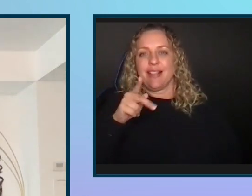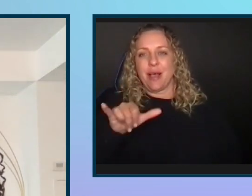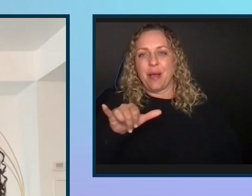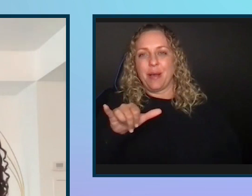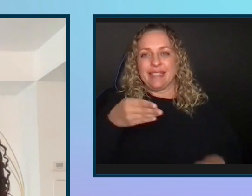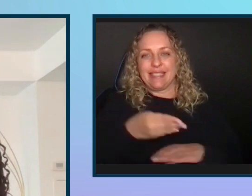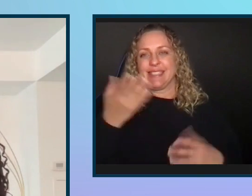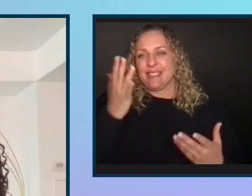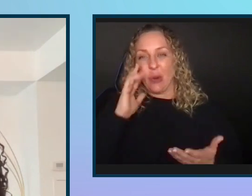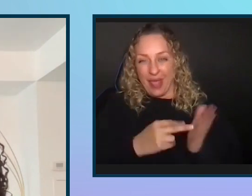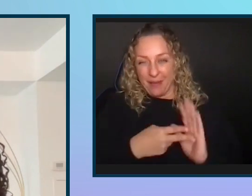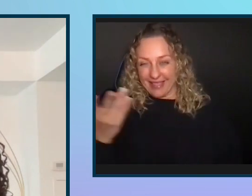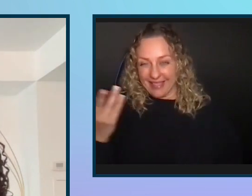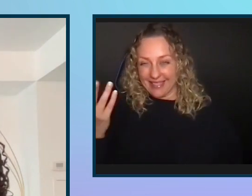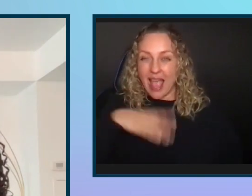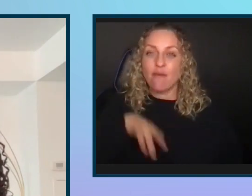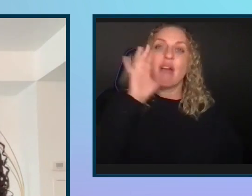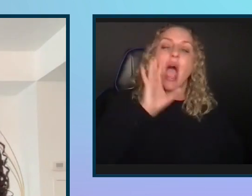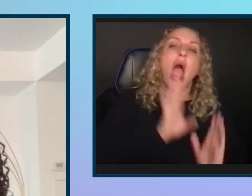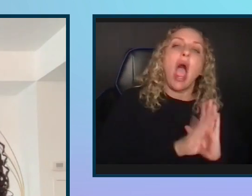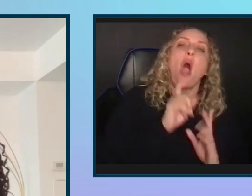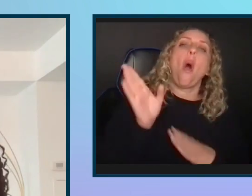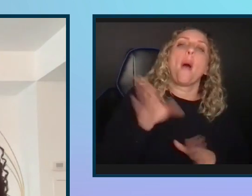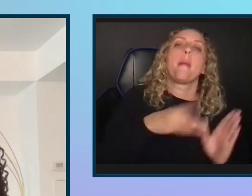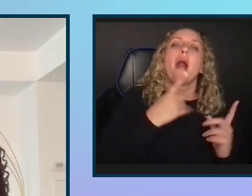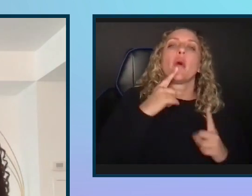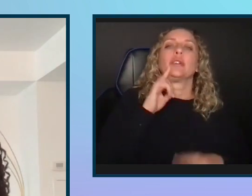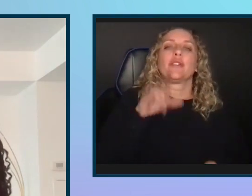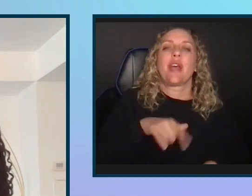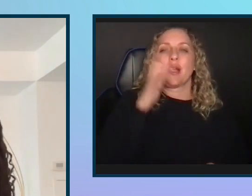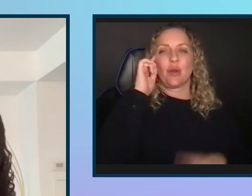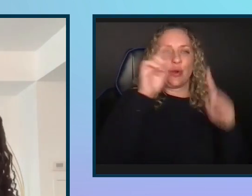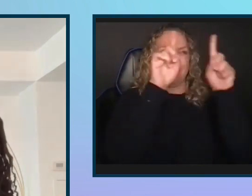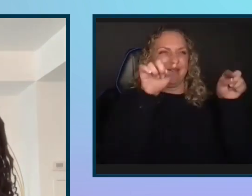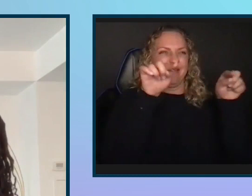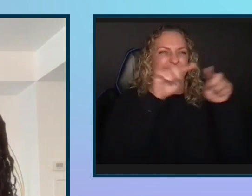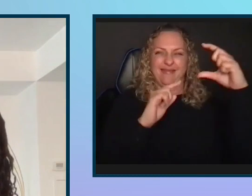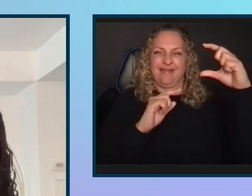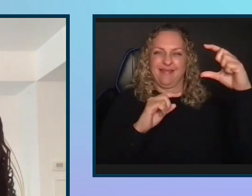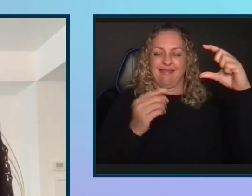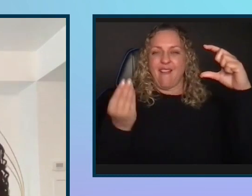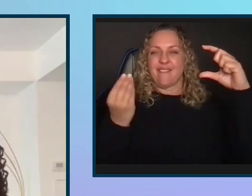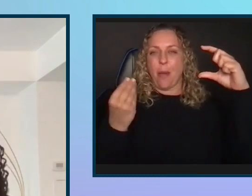have you found an icon or a pattern that works for that that's not necessarily a safe? That's a really good question,